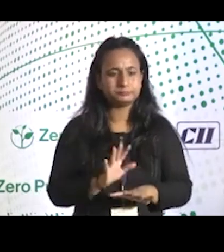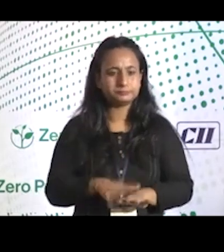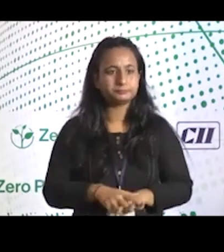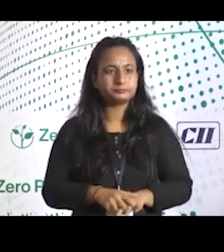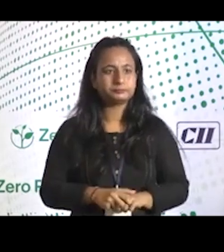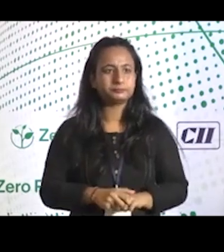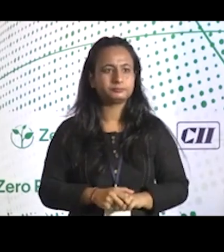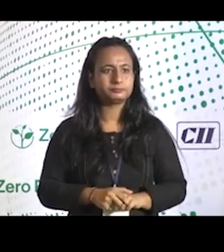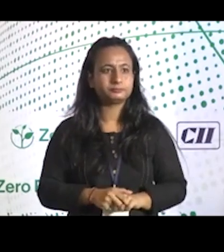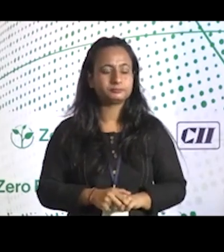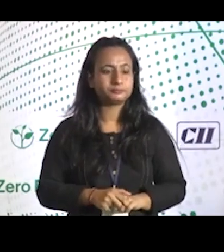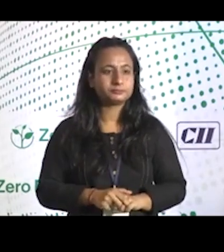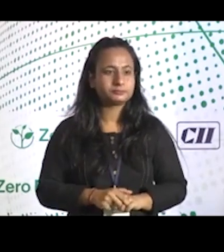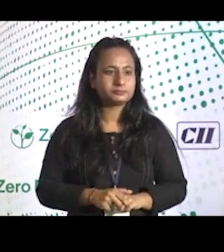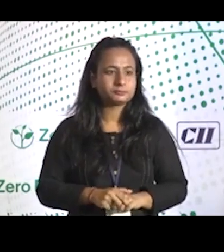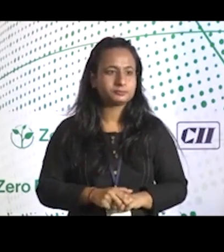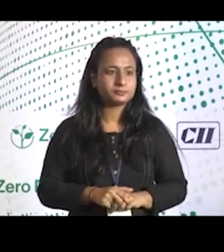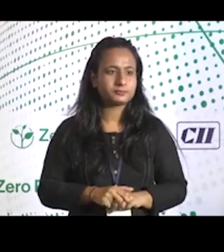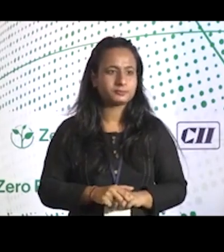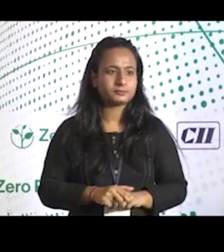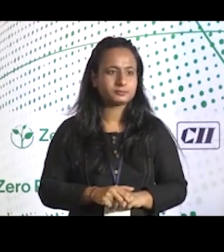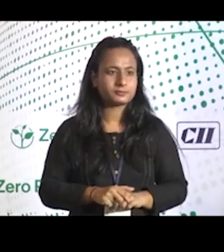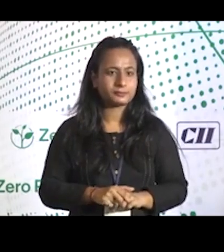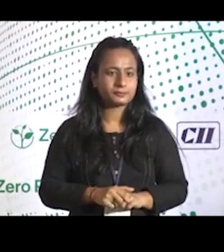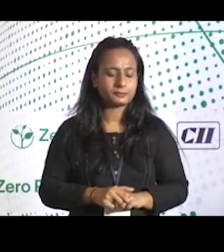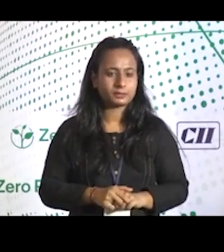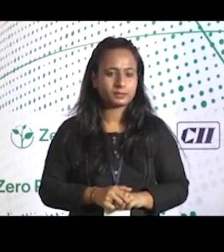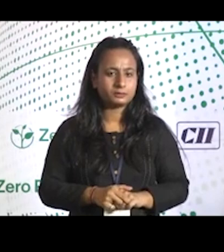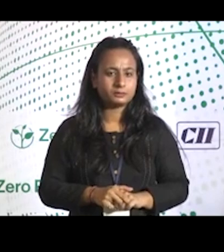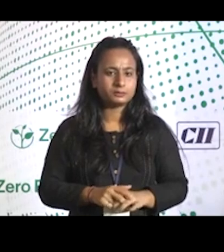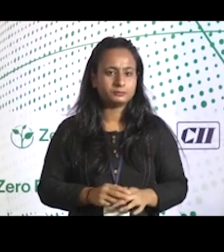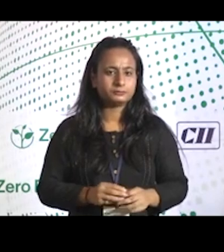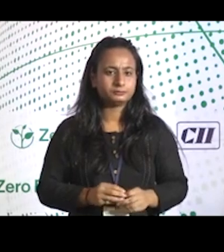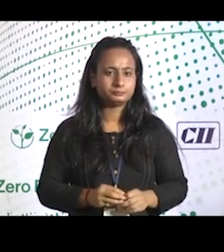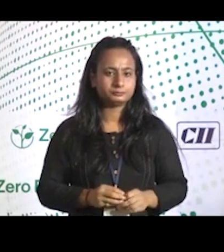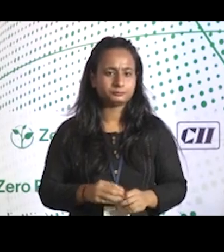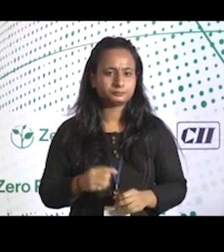I would say capital is also seeking the next frontier and therefore